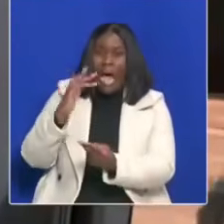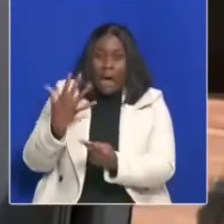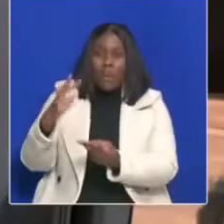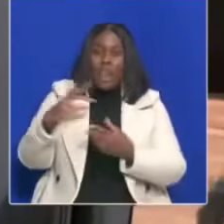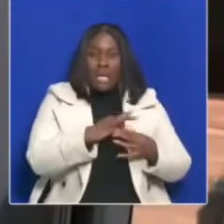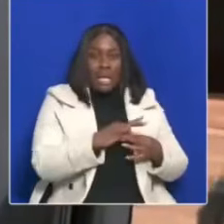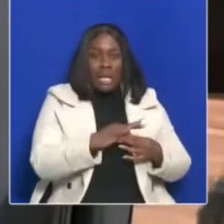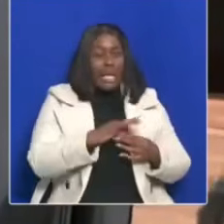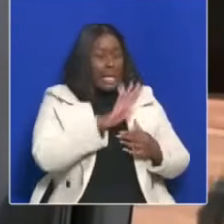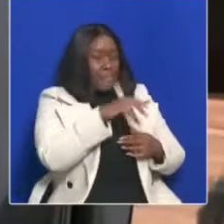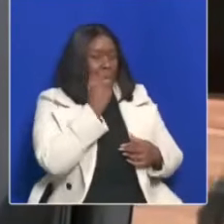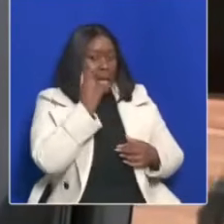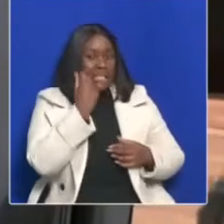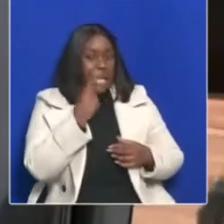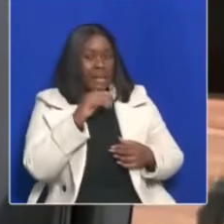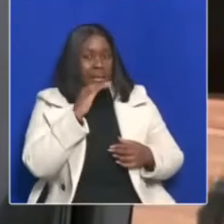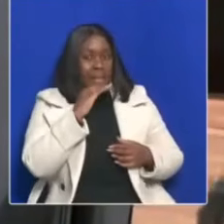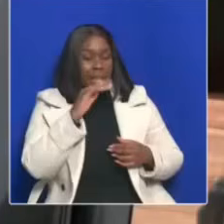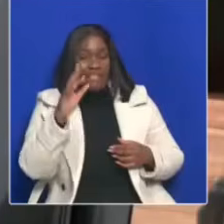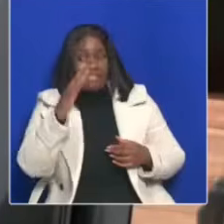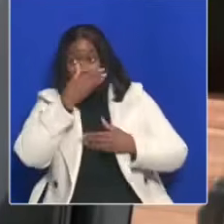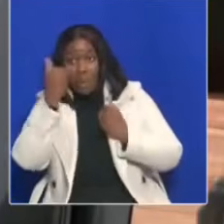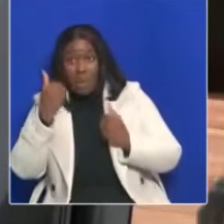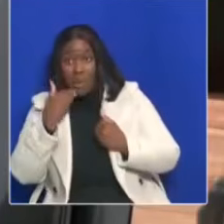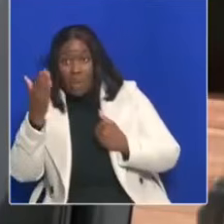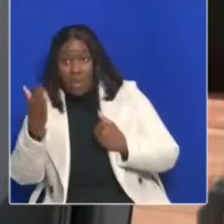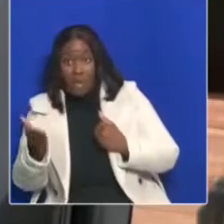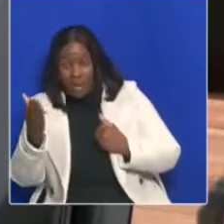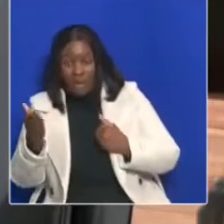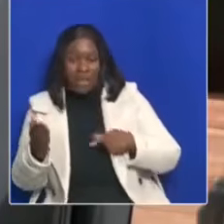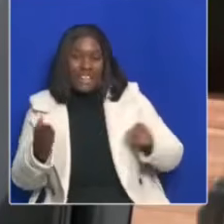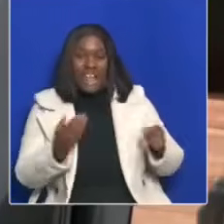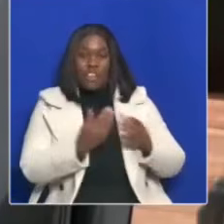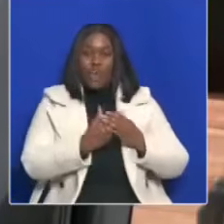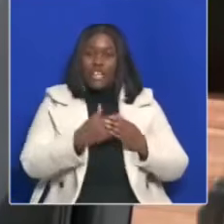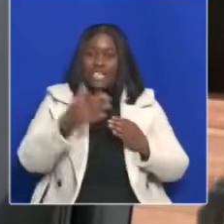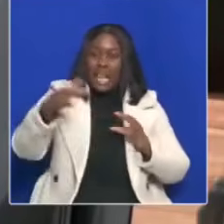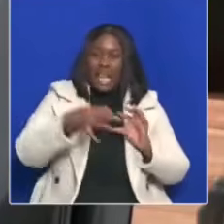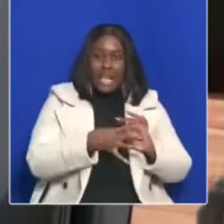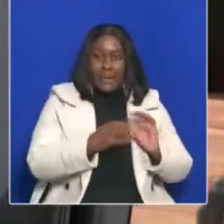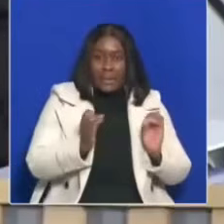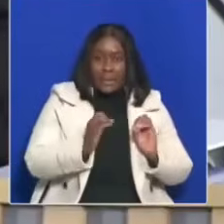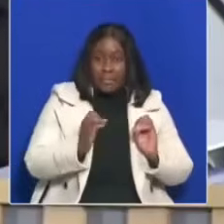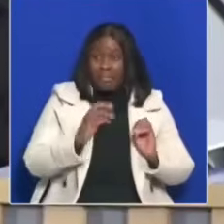linked to any docket uh but presumably they are identified at a later stage when they identified